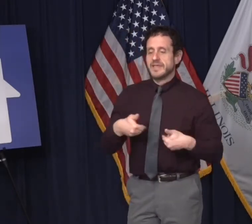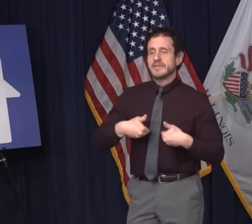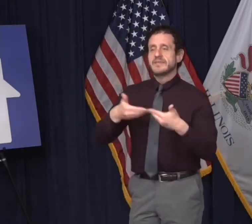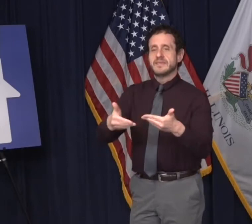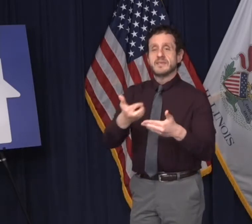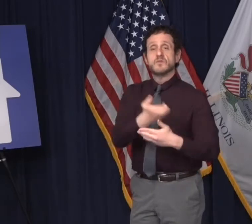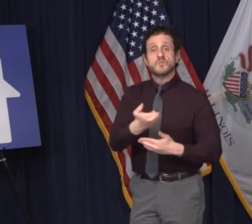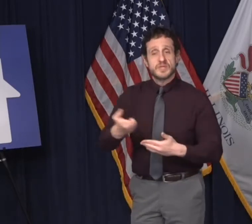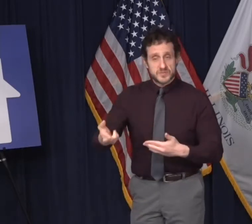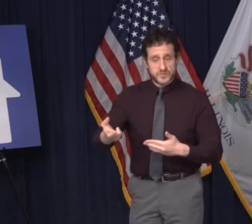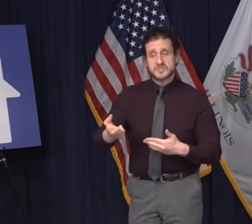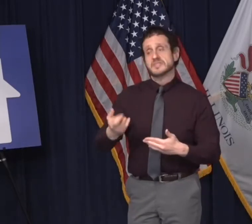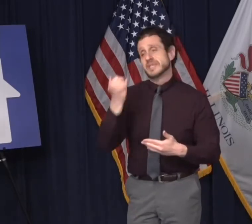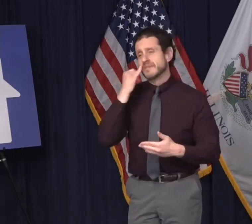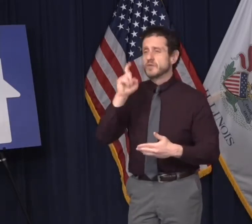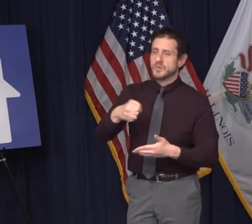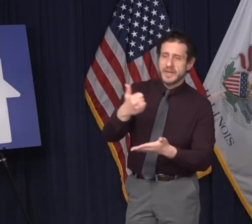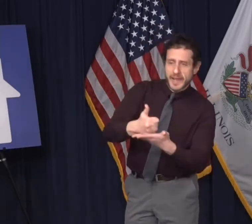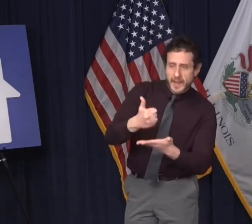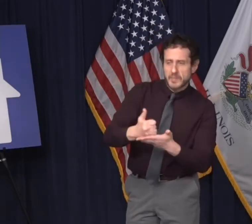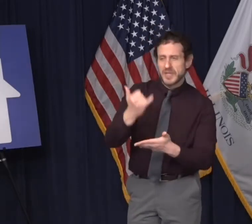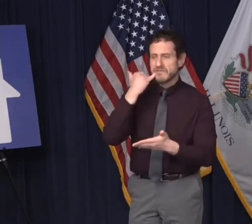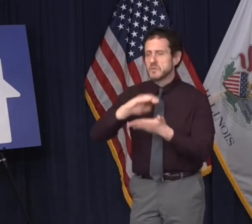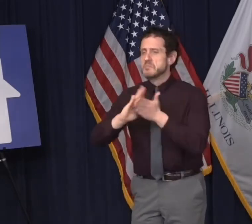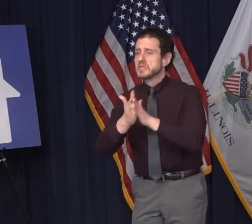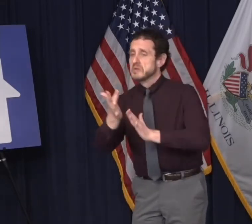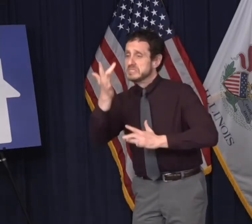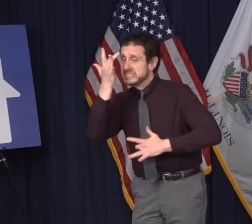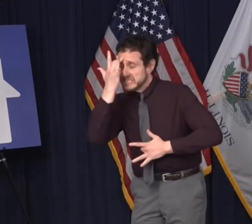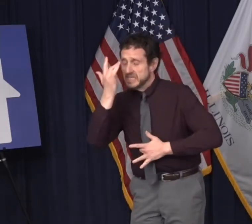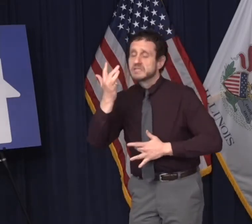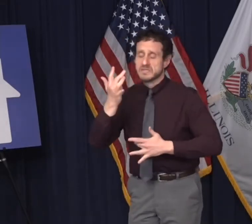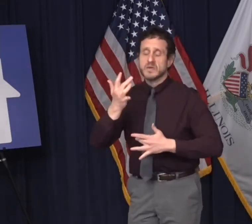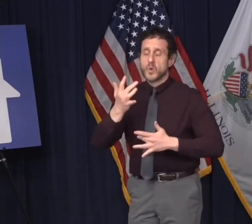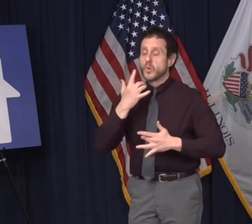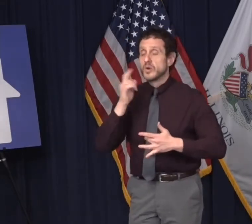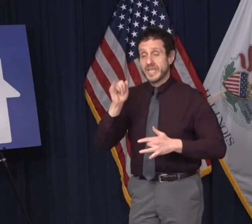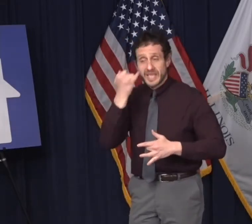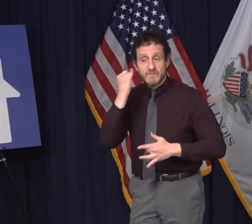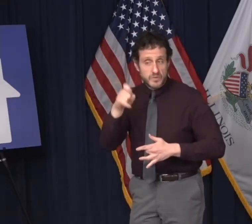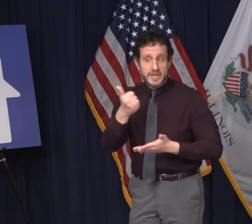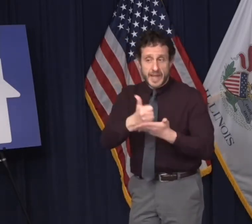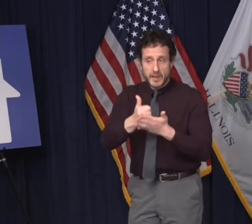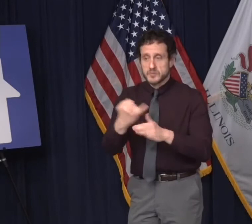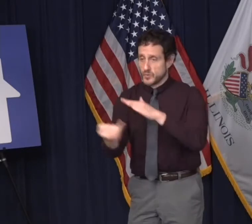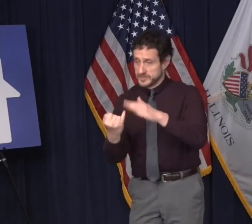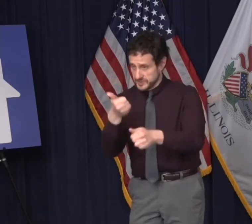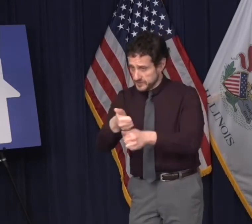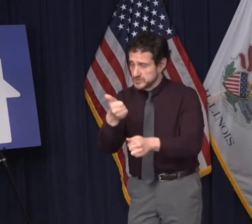TEST AND SELF-ISOLATE. AND THREE, OFFER THEM RESOURCES ON HOW TO ACCESS ANY NEEDED ASSISTANCE TO PREPARE THEM FOR